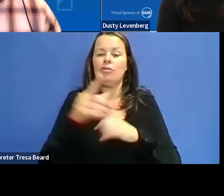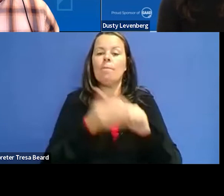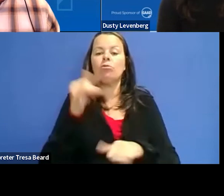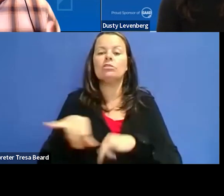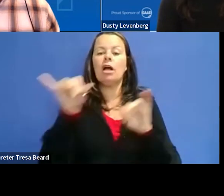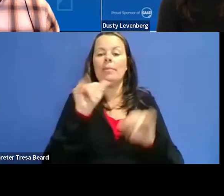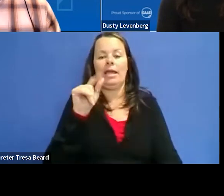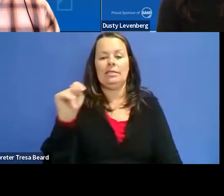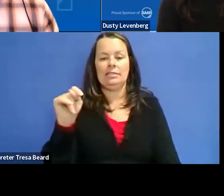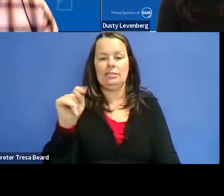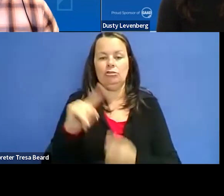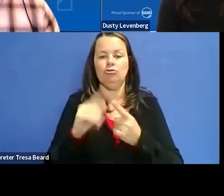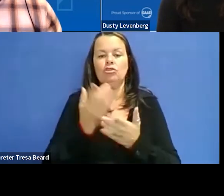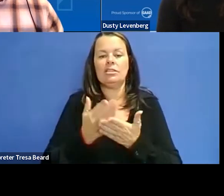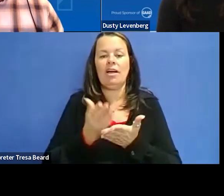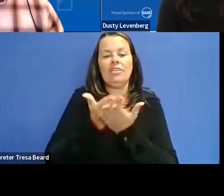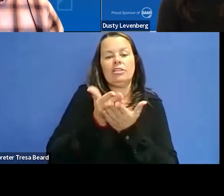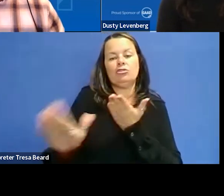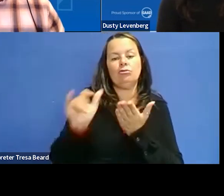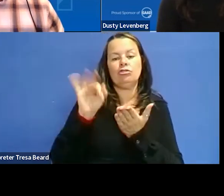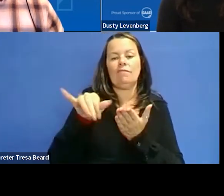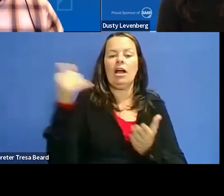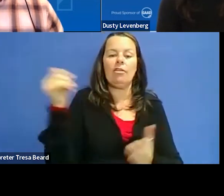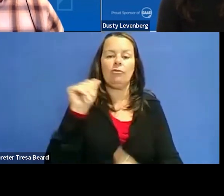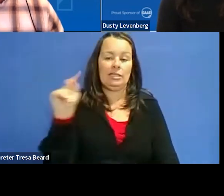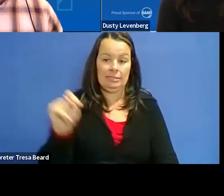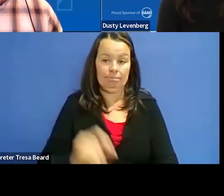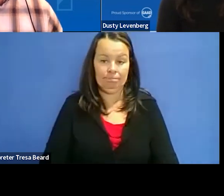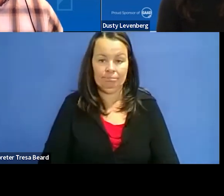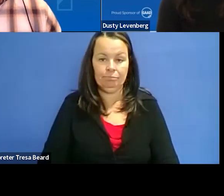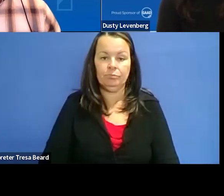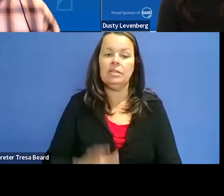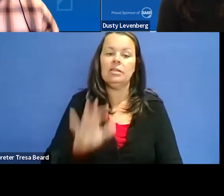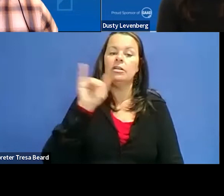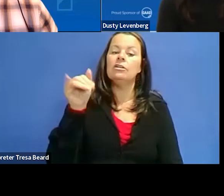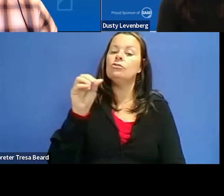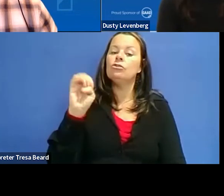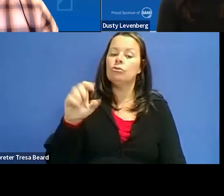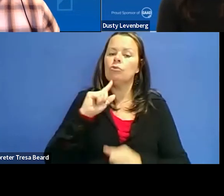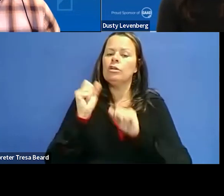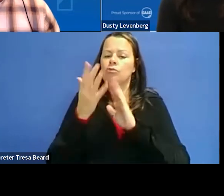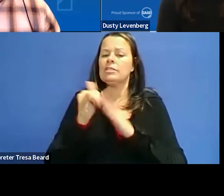From my perspective, I'll add that it was great question that you brought up. We're absolutely going to look at it internally.